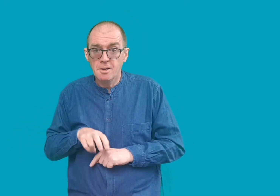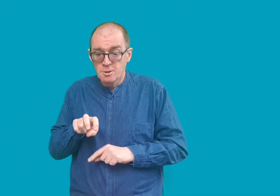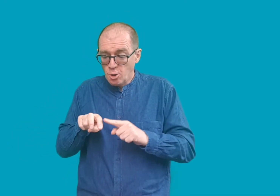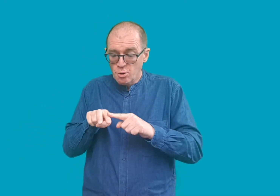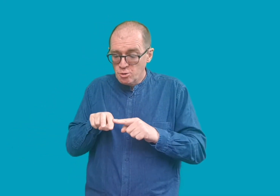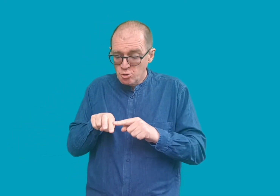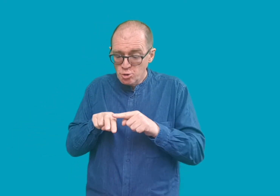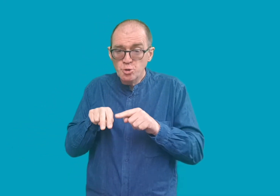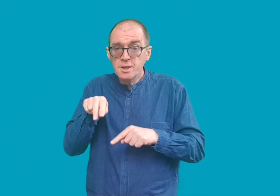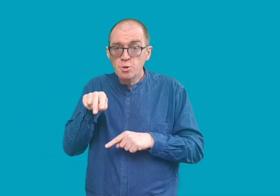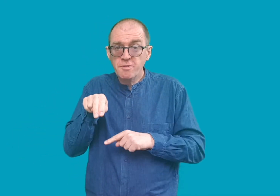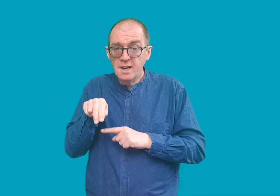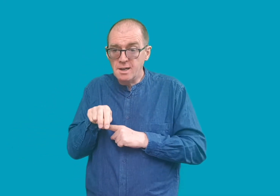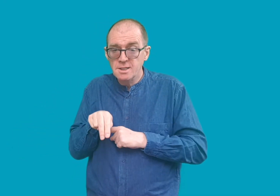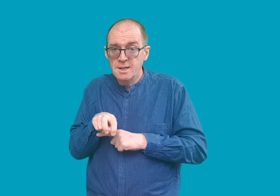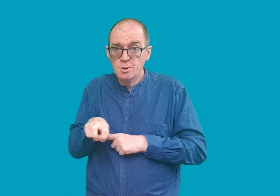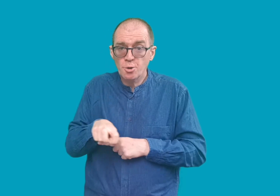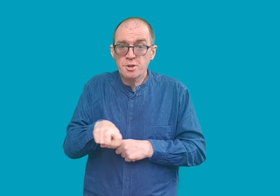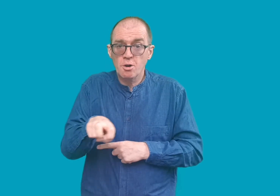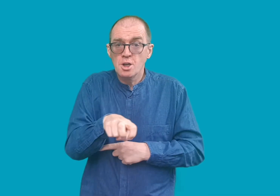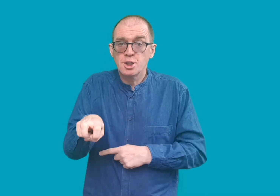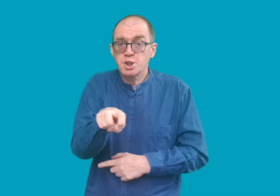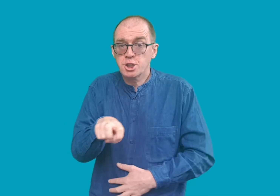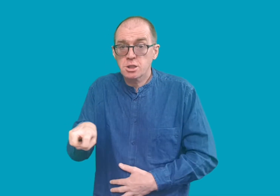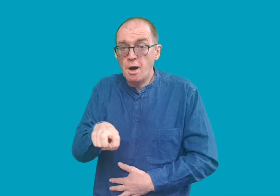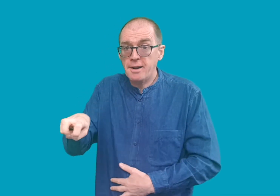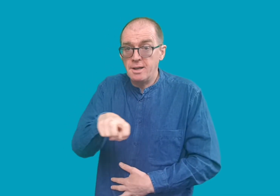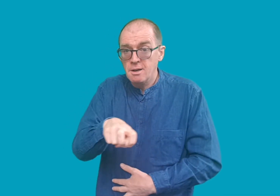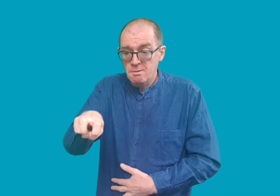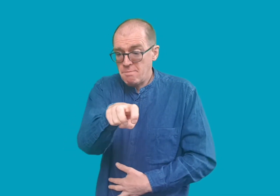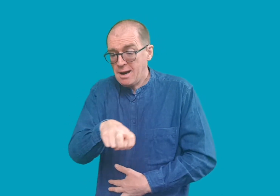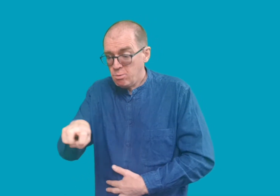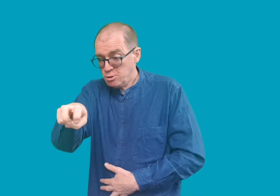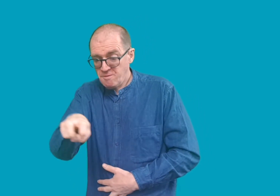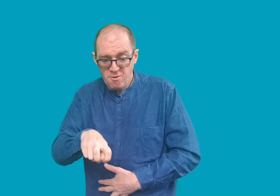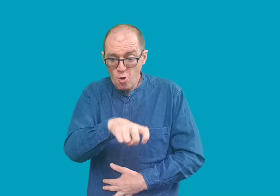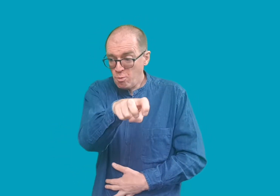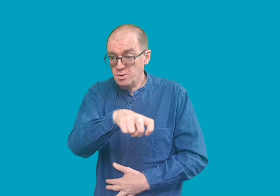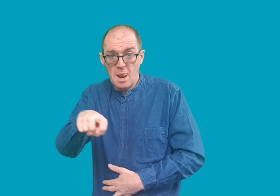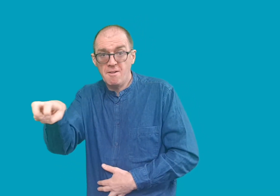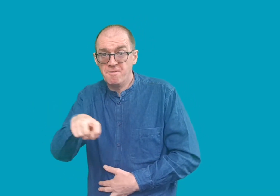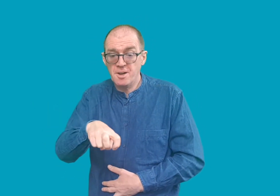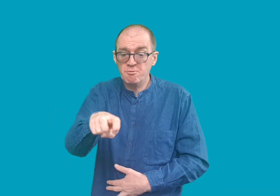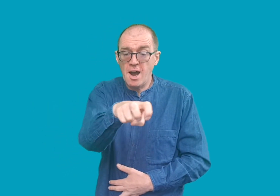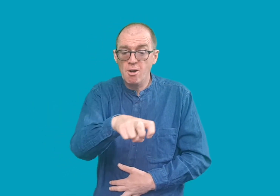So, just using two fingers it's going to scurry backwards and forwards, left and right